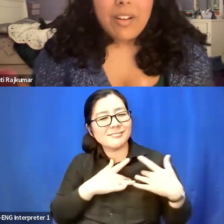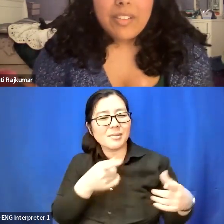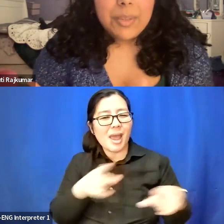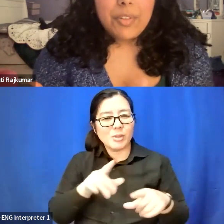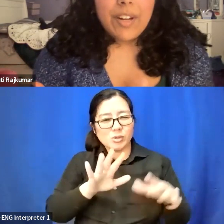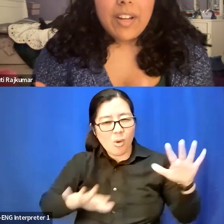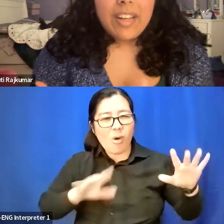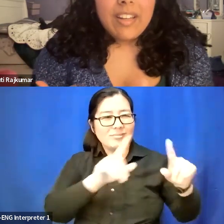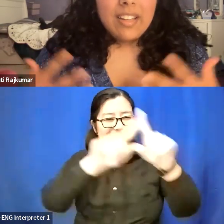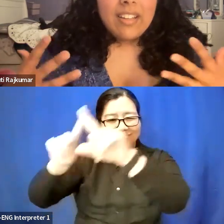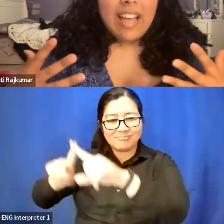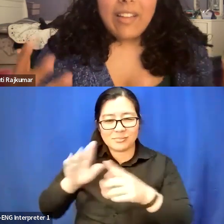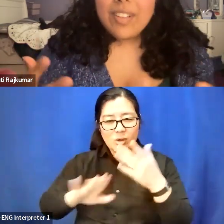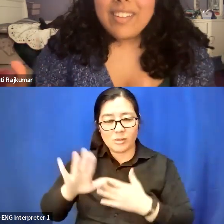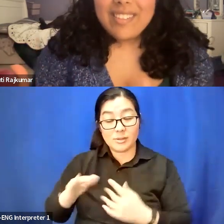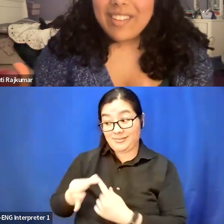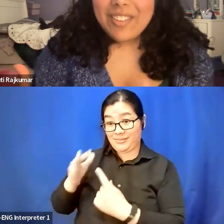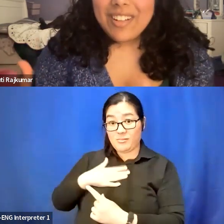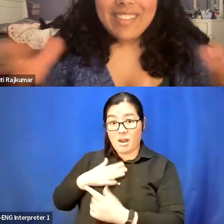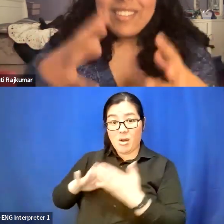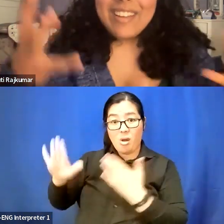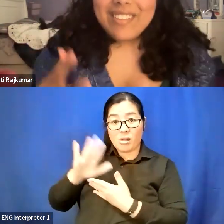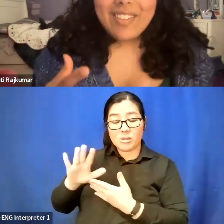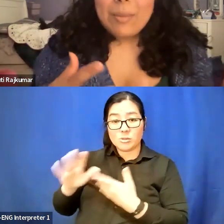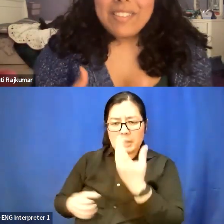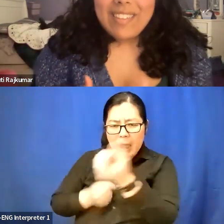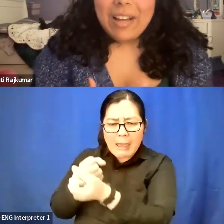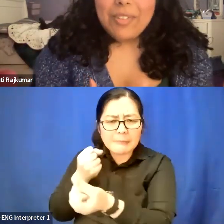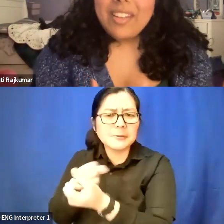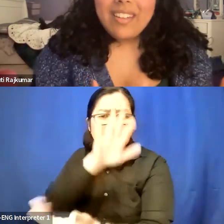my college. It was very advocacy centered, at least like the spaces that I was in,